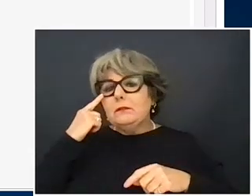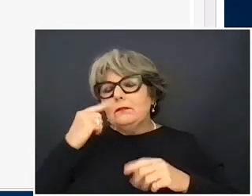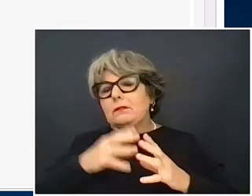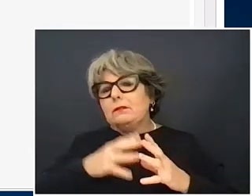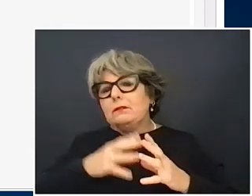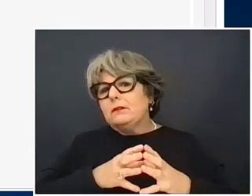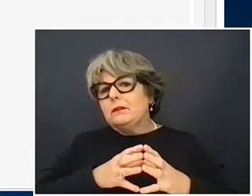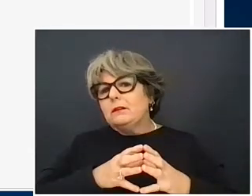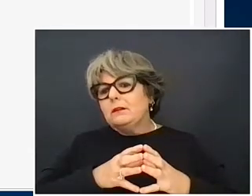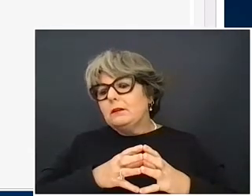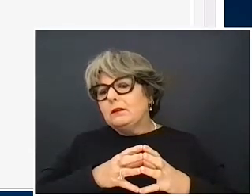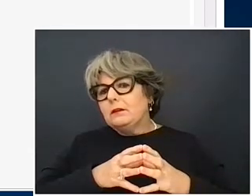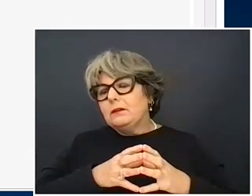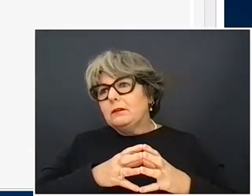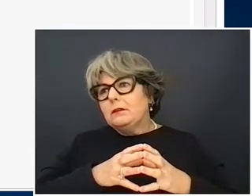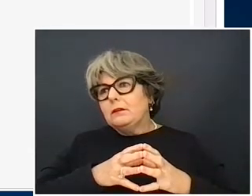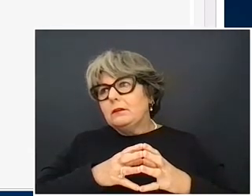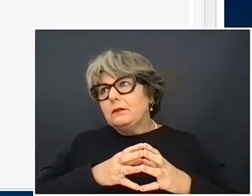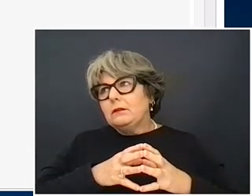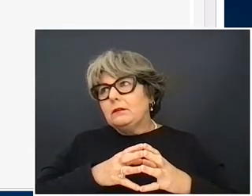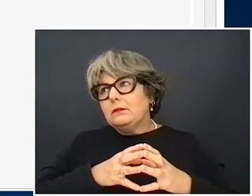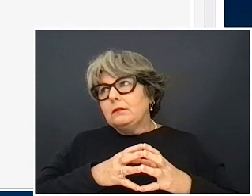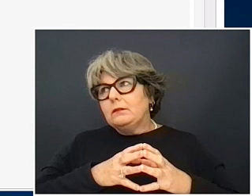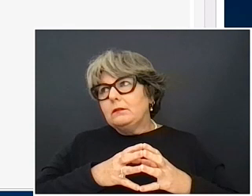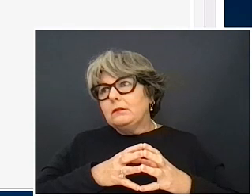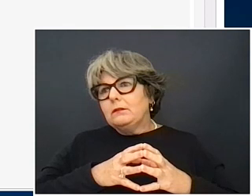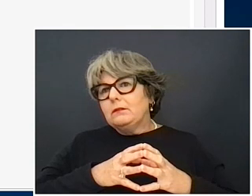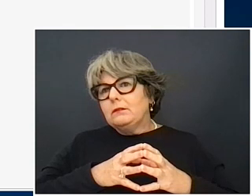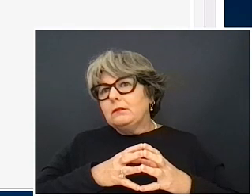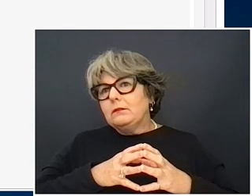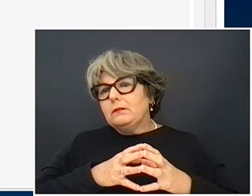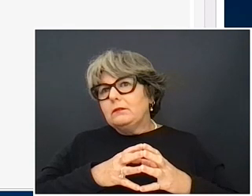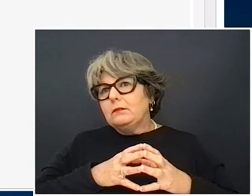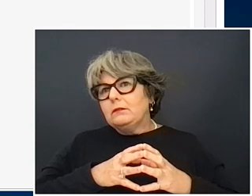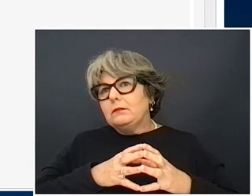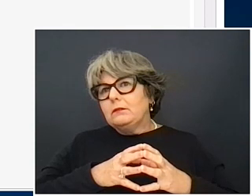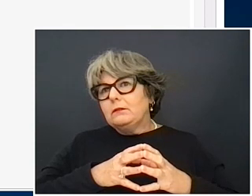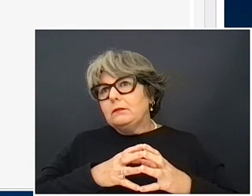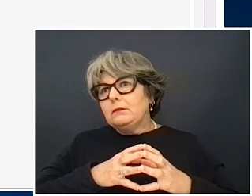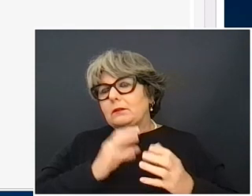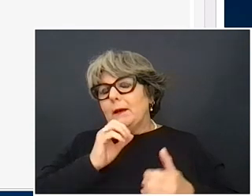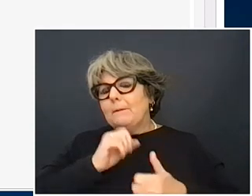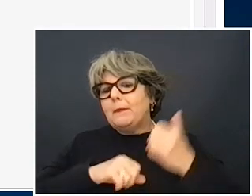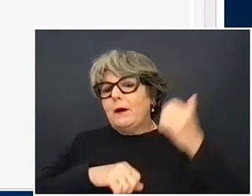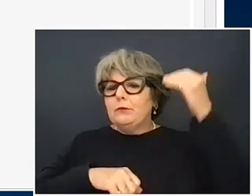people that most awareness of student discontent and student complaints